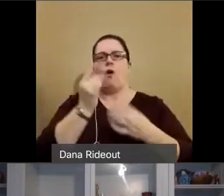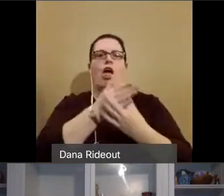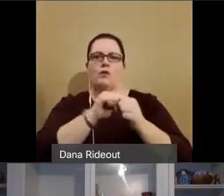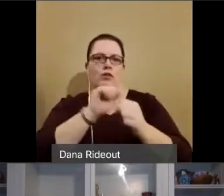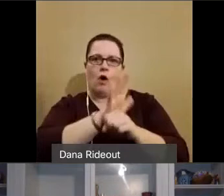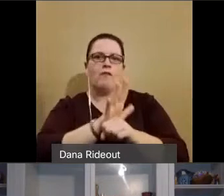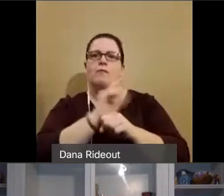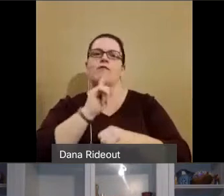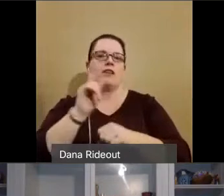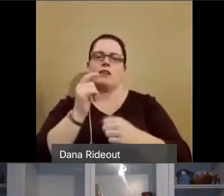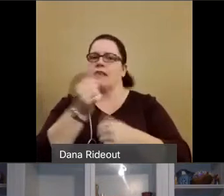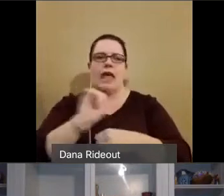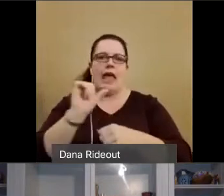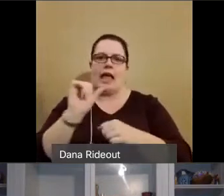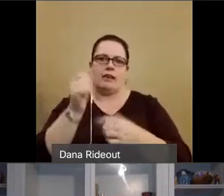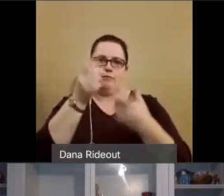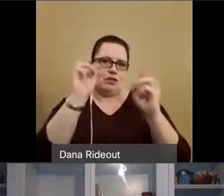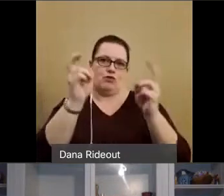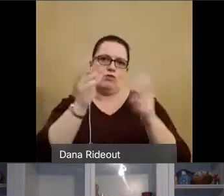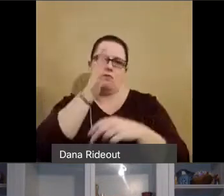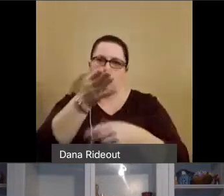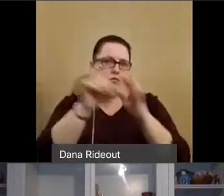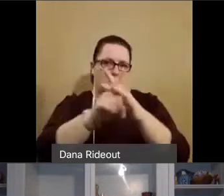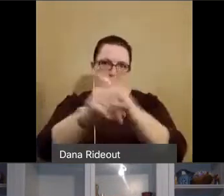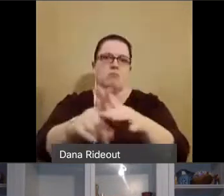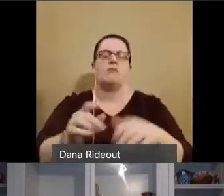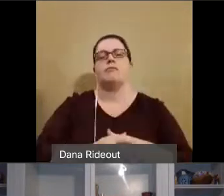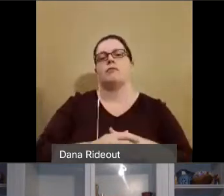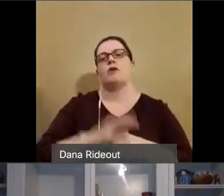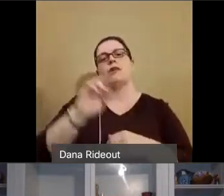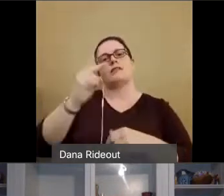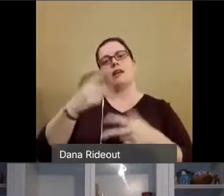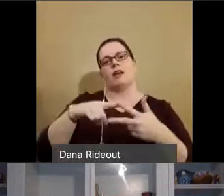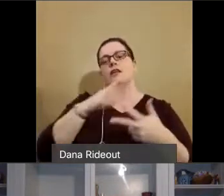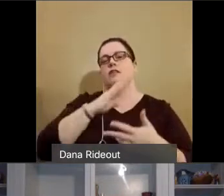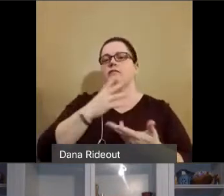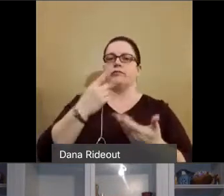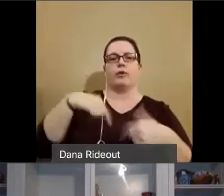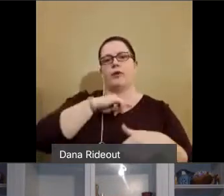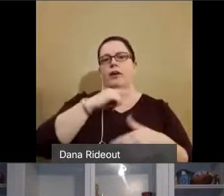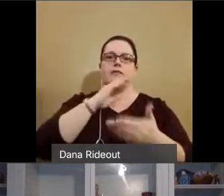Secondly, I think, you know, here we are talking about building, building, building, resilience.